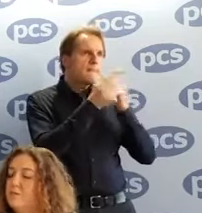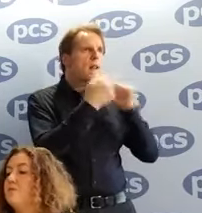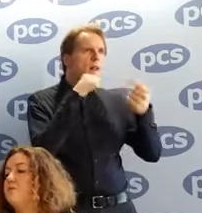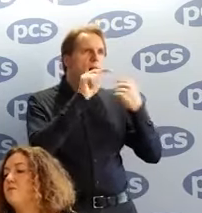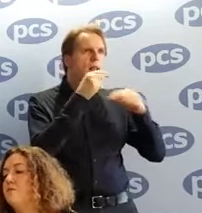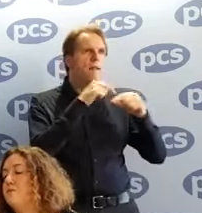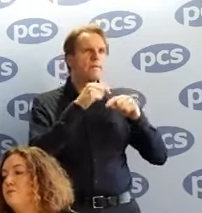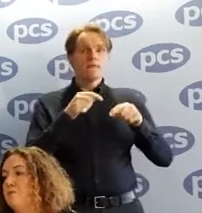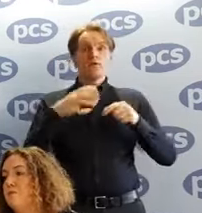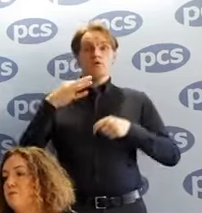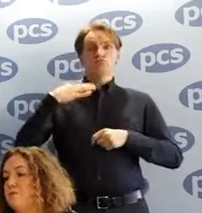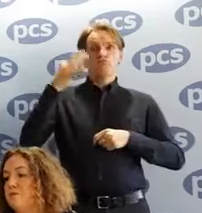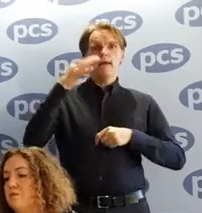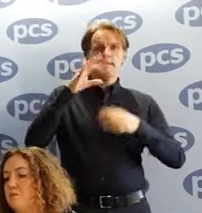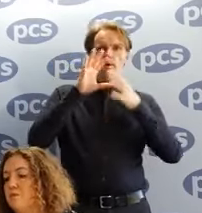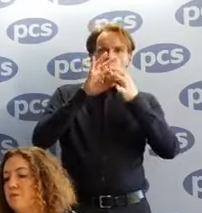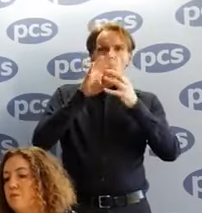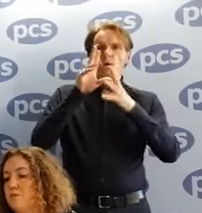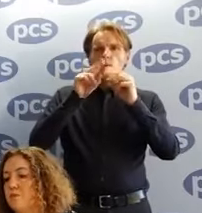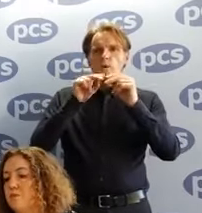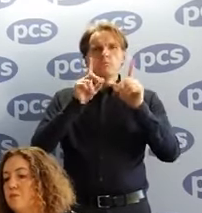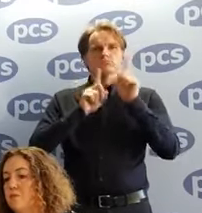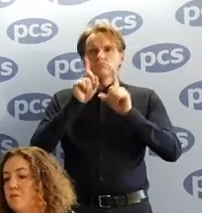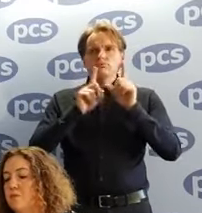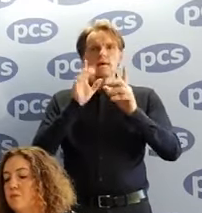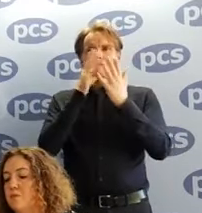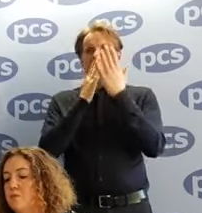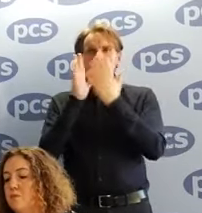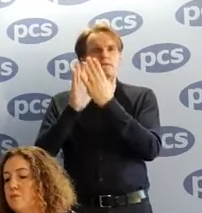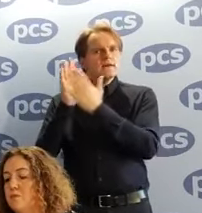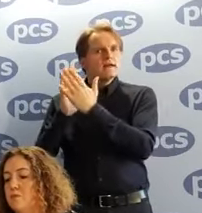to do things in the workplace but also if we've got a branch out there that